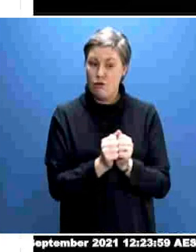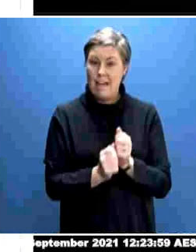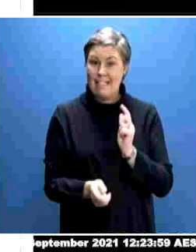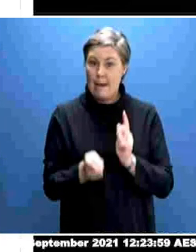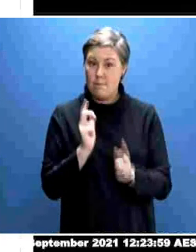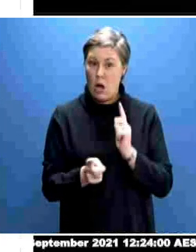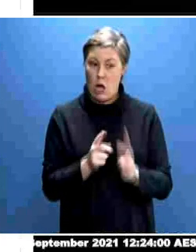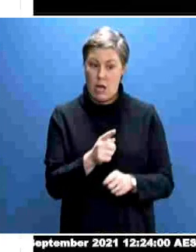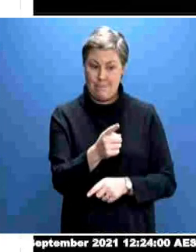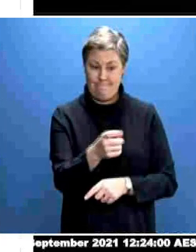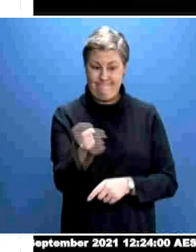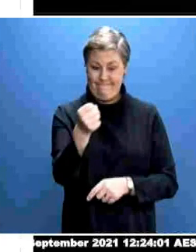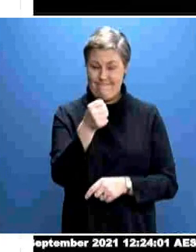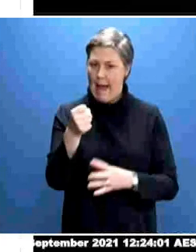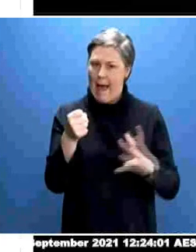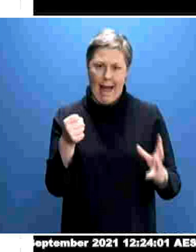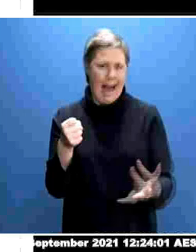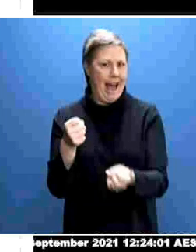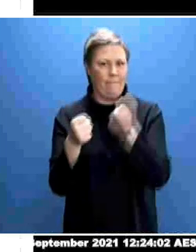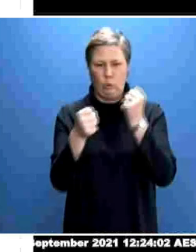a necessity for a Secure Care type of arrangement?